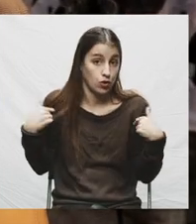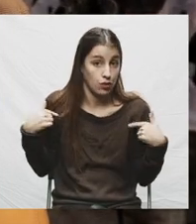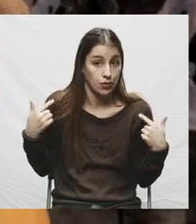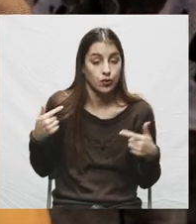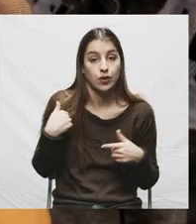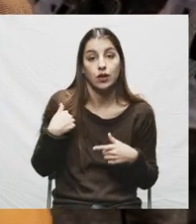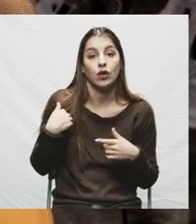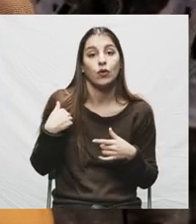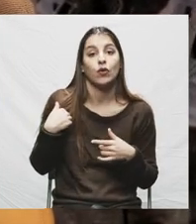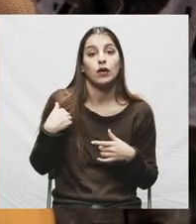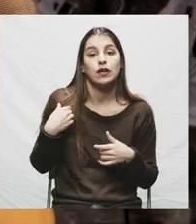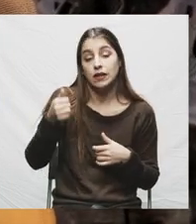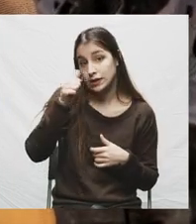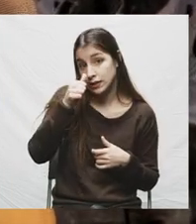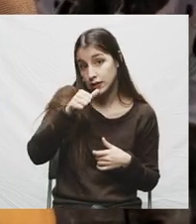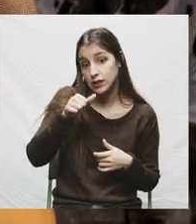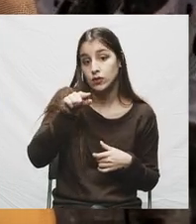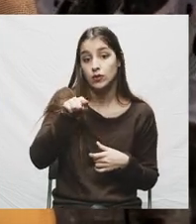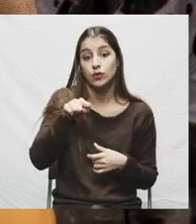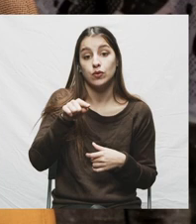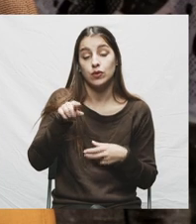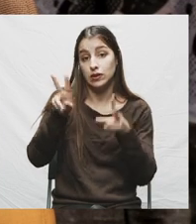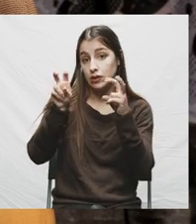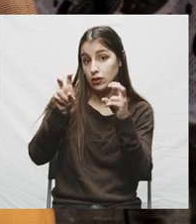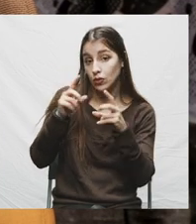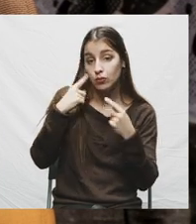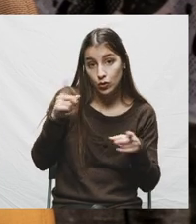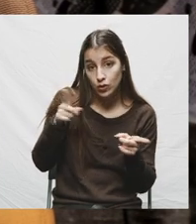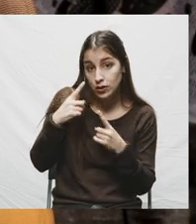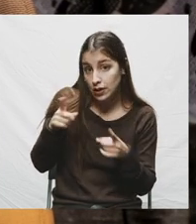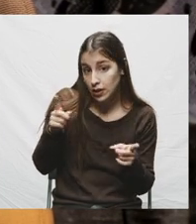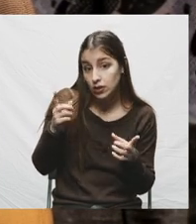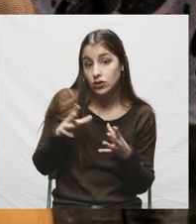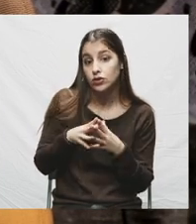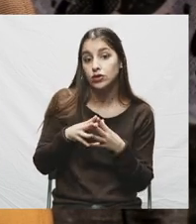And I proposed an exercise which was, with a series of music